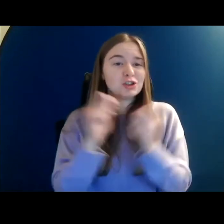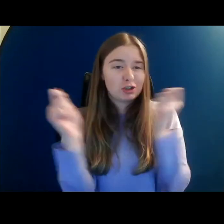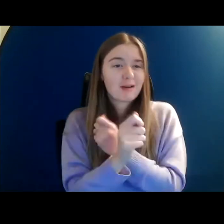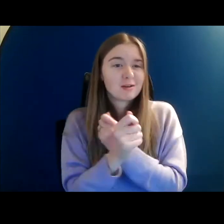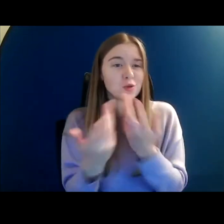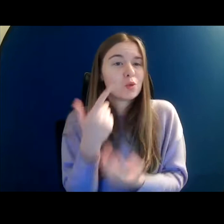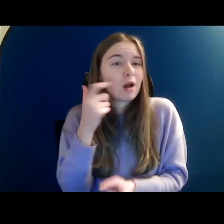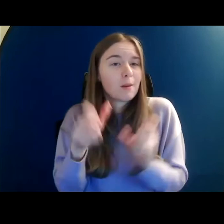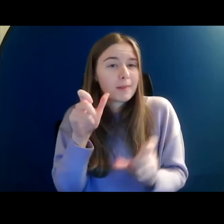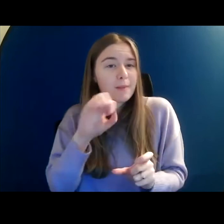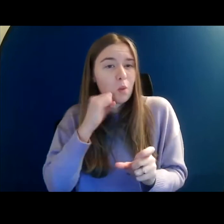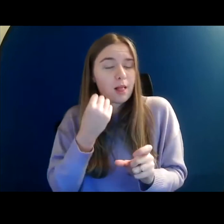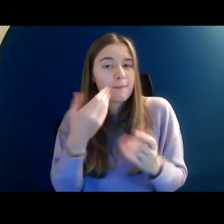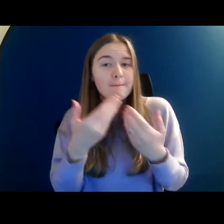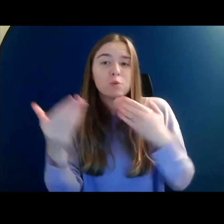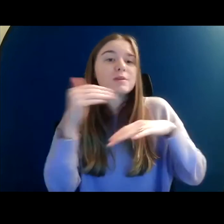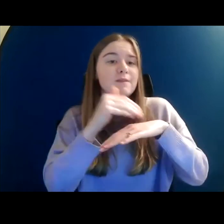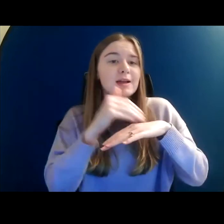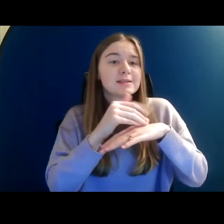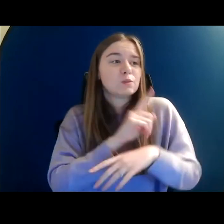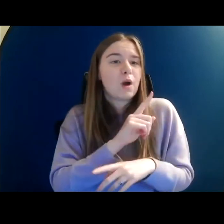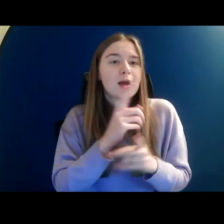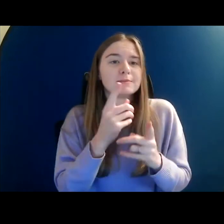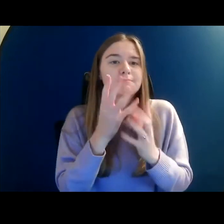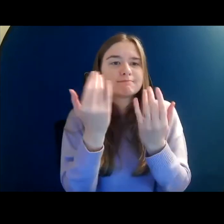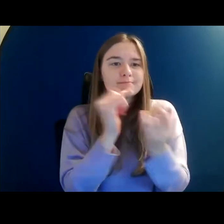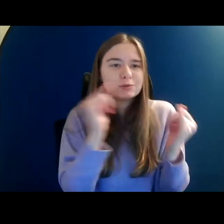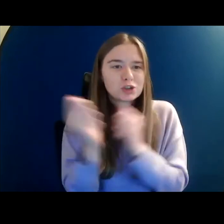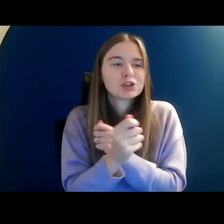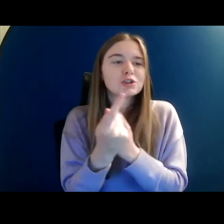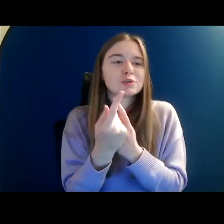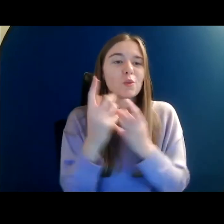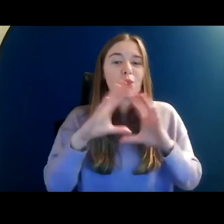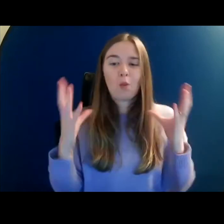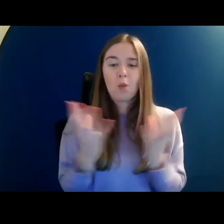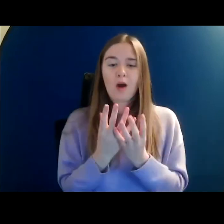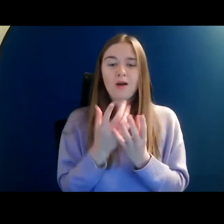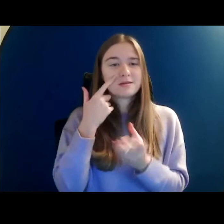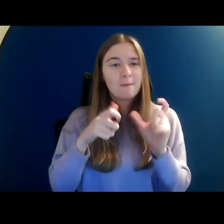that are gonna be most affected by climate change. And around the world, they're doing extraordinary things to challenge